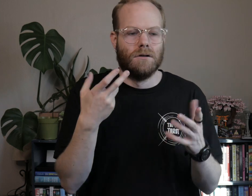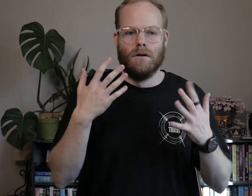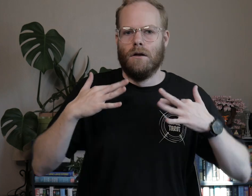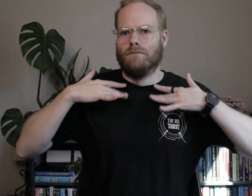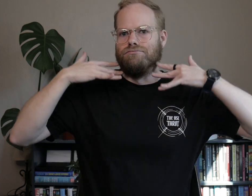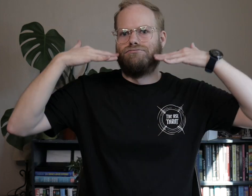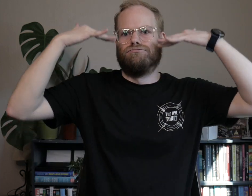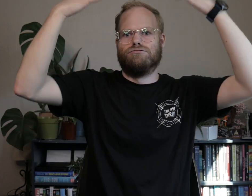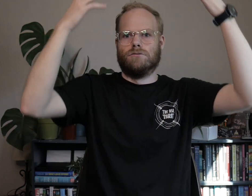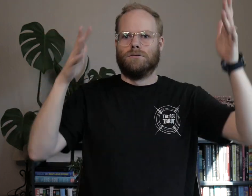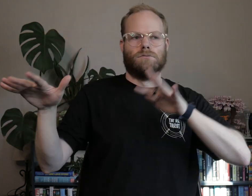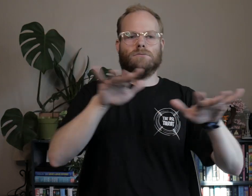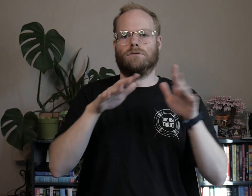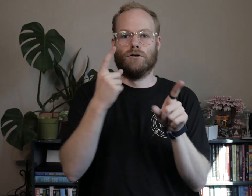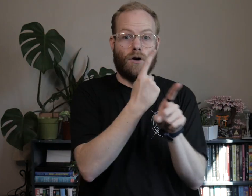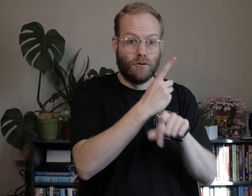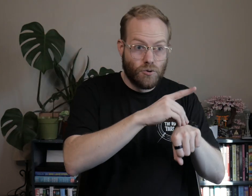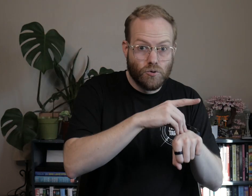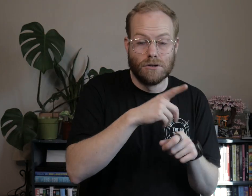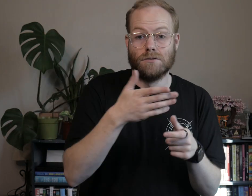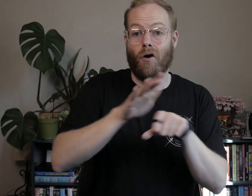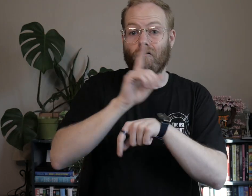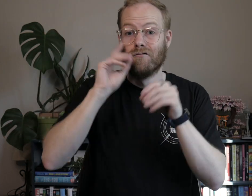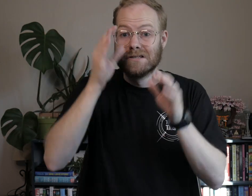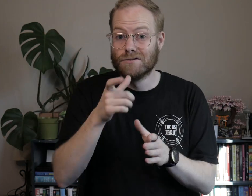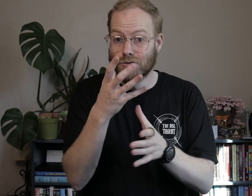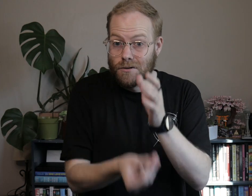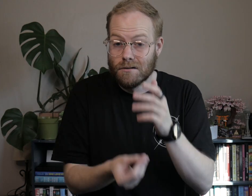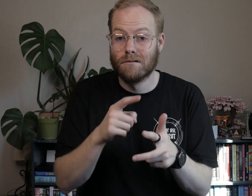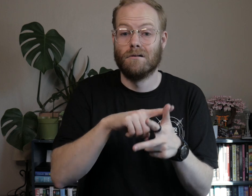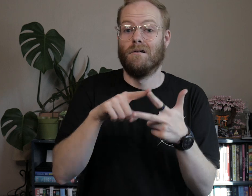February starts to drown while juggling her regular duties, covering for a teacher who’s absent,